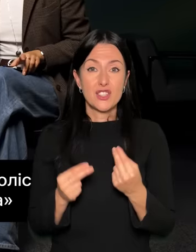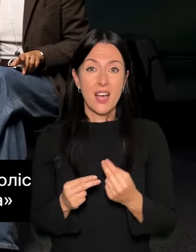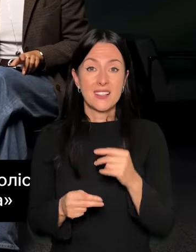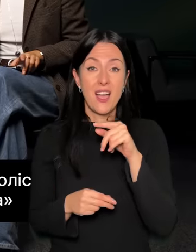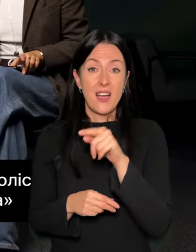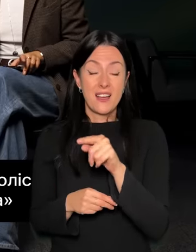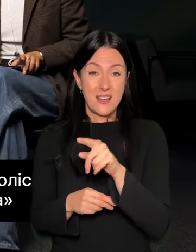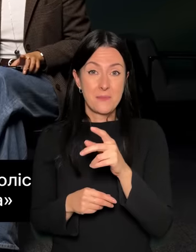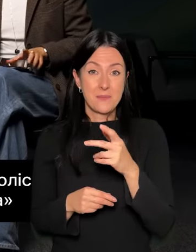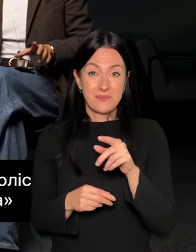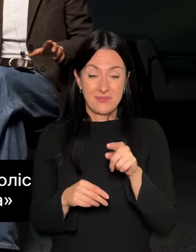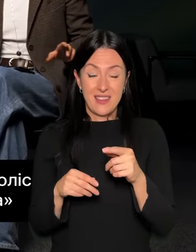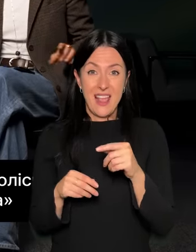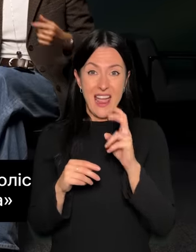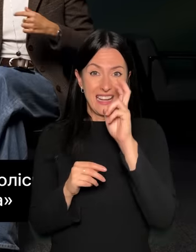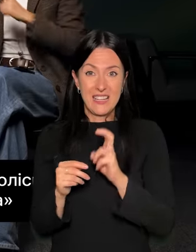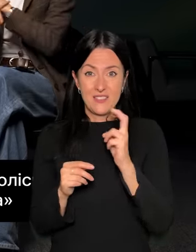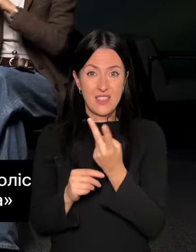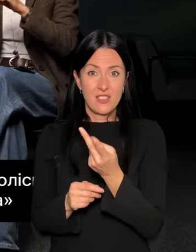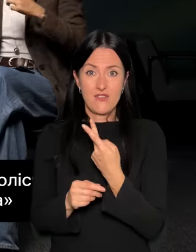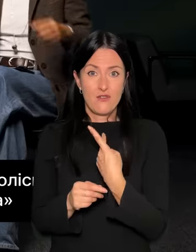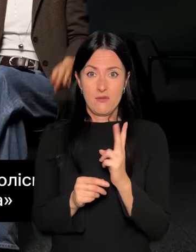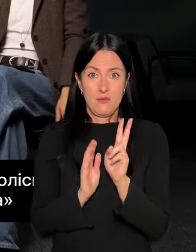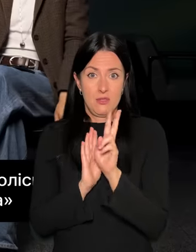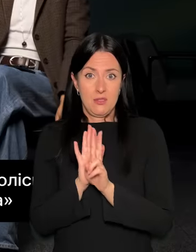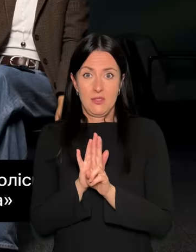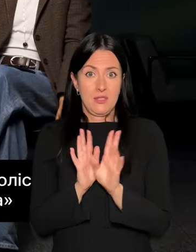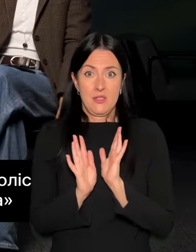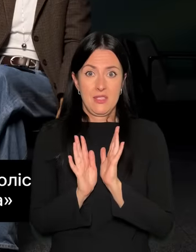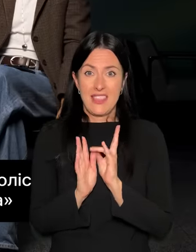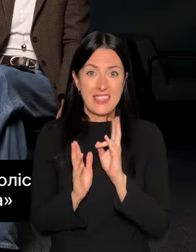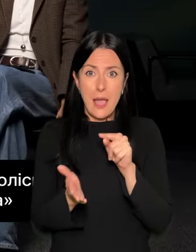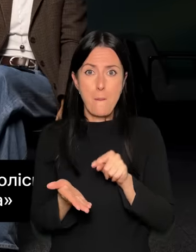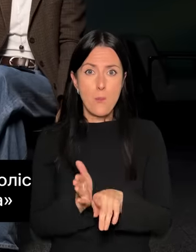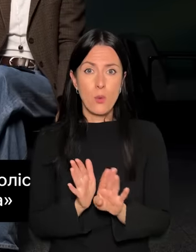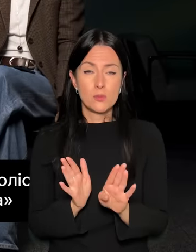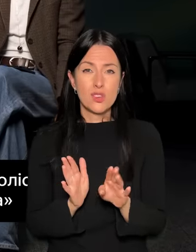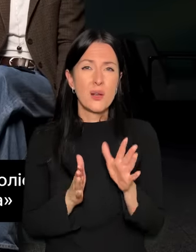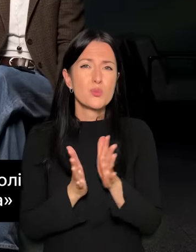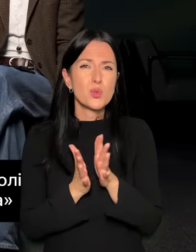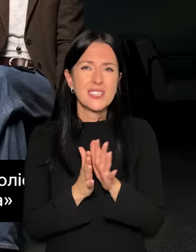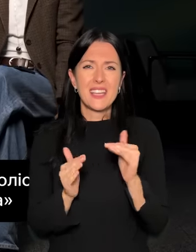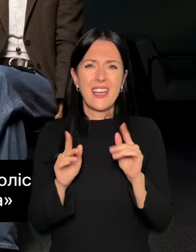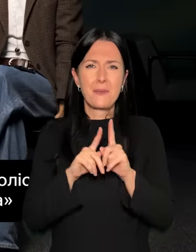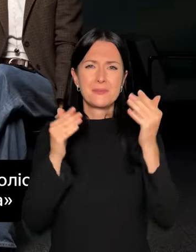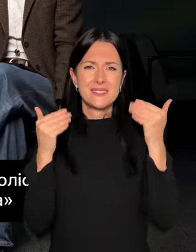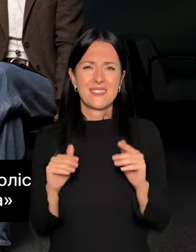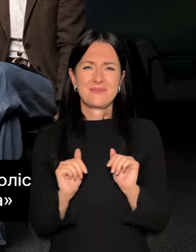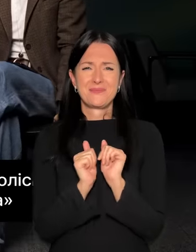In Nata's building, we can't fit together in the elevator if we stand like this. And it's also very dirty, and you don't want to touch the walls.